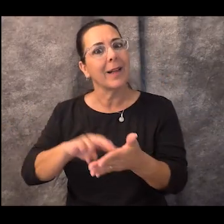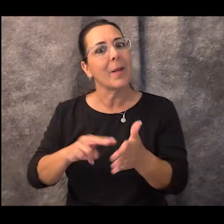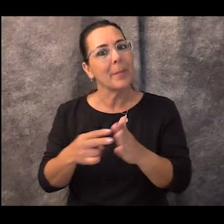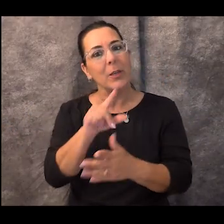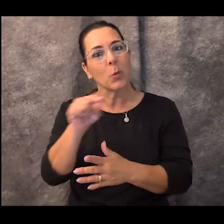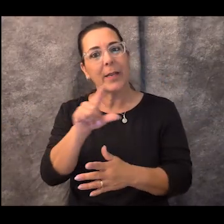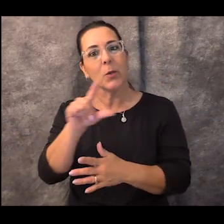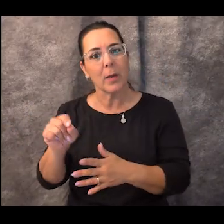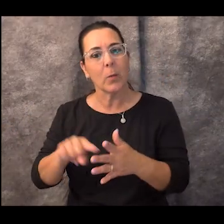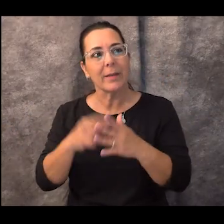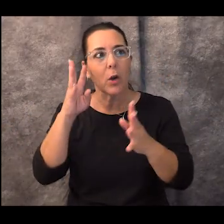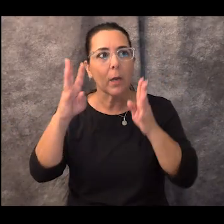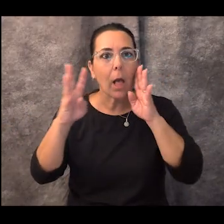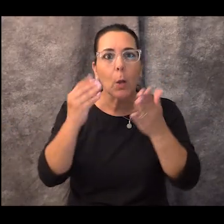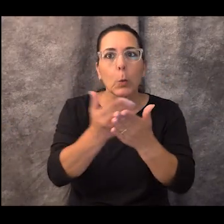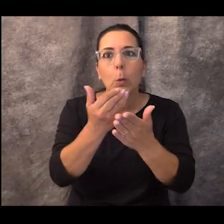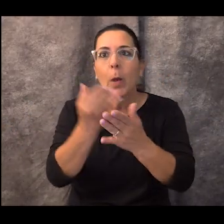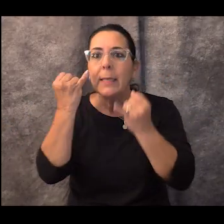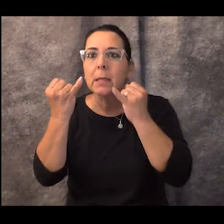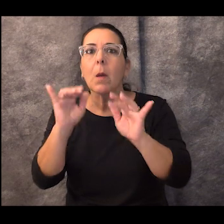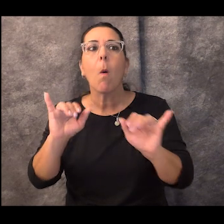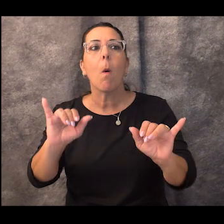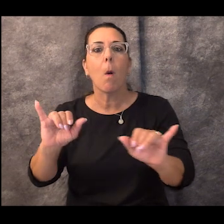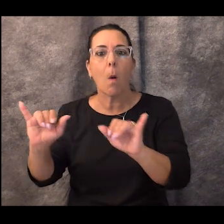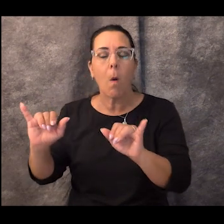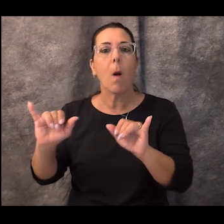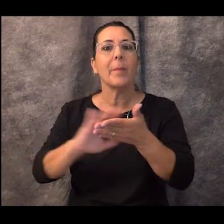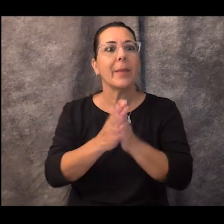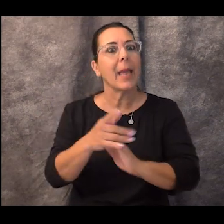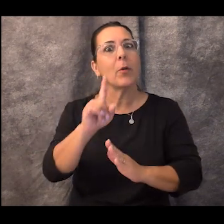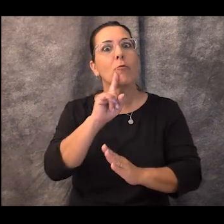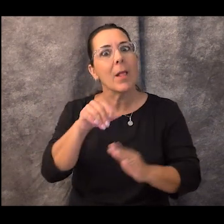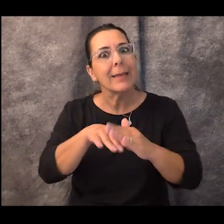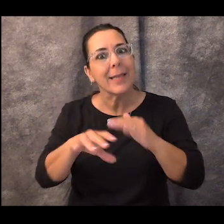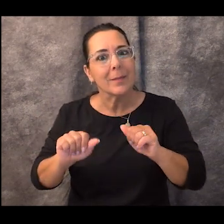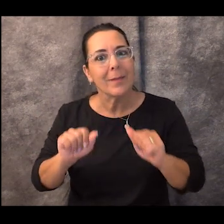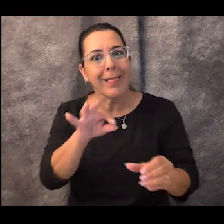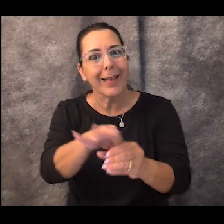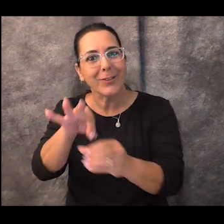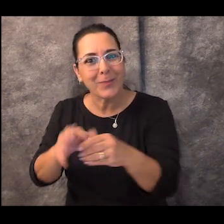that I think made it oddly just like this really accessible election. It just drove a lot of progress.